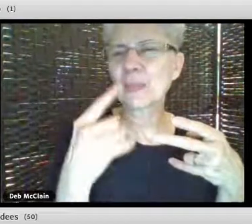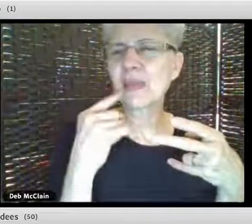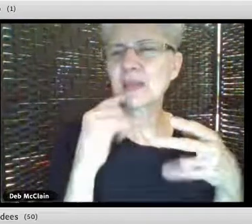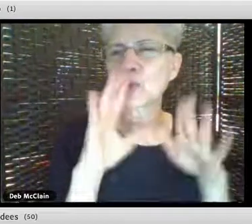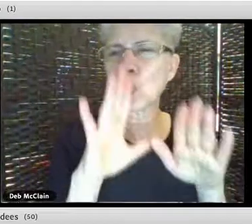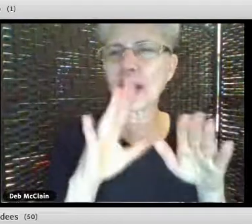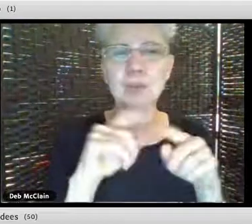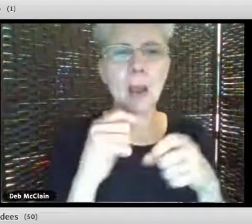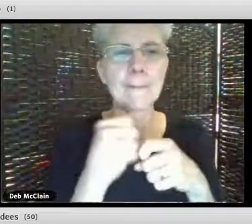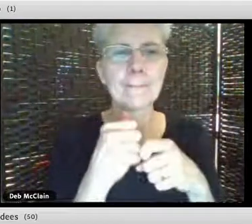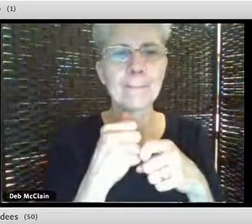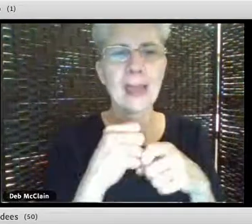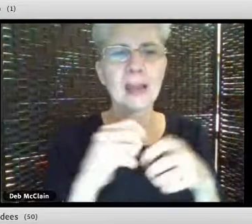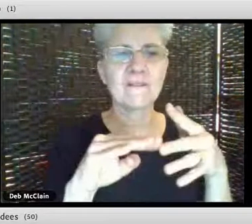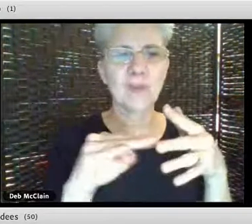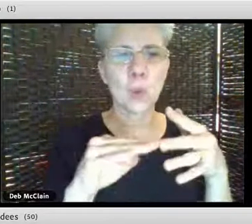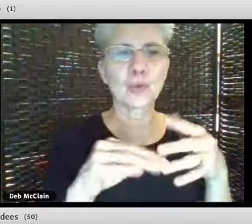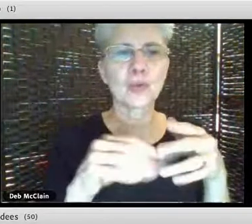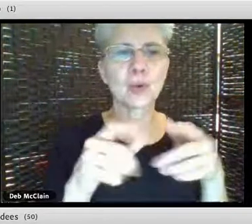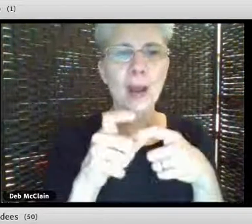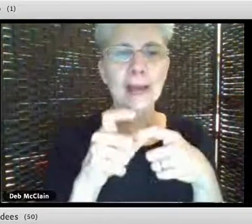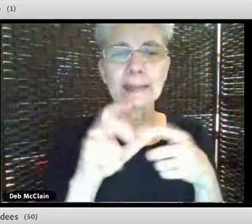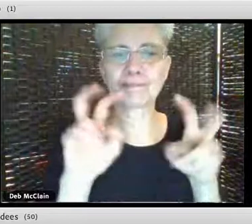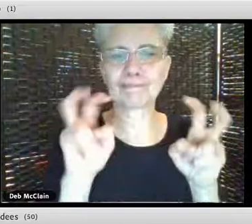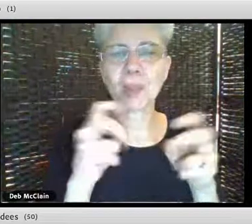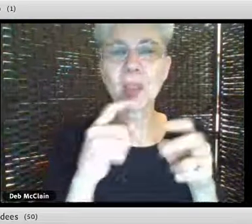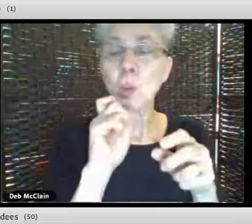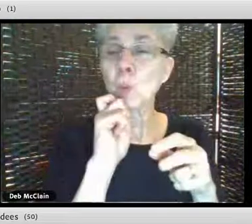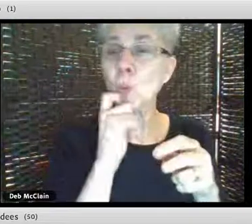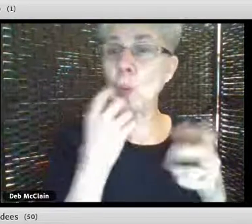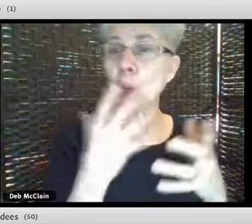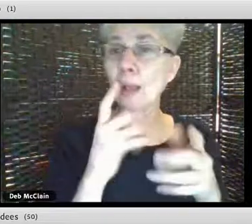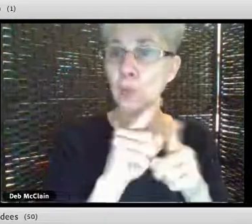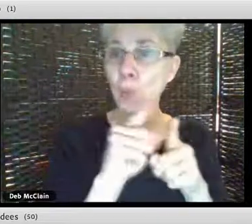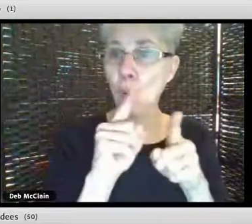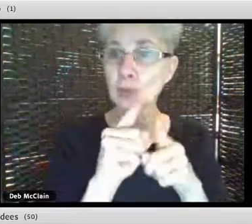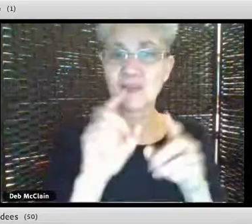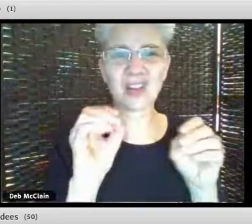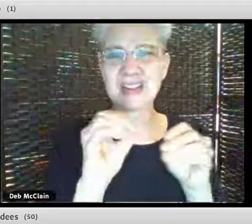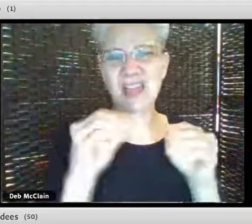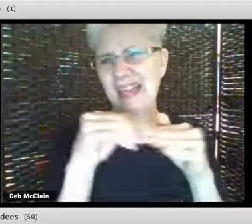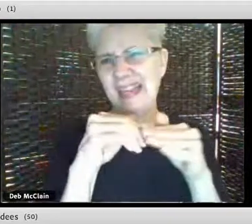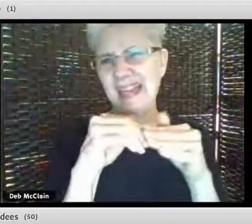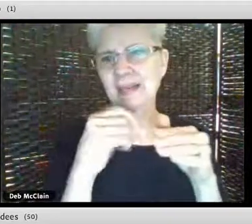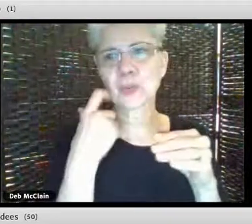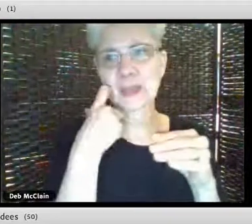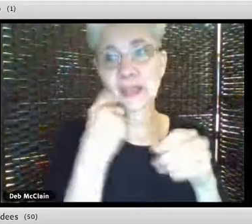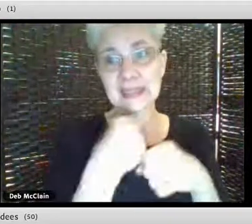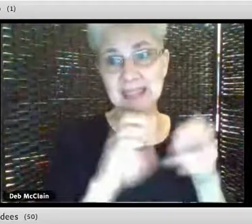So I made a running folder, and what's cool is, you also have the -- There's nothing here because we just made that folder,